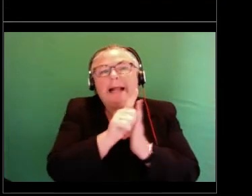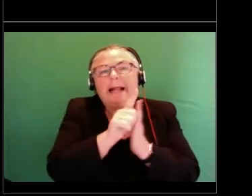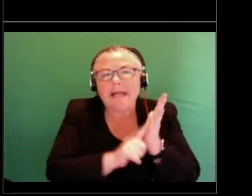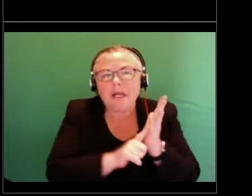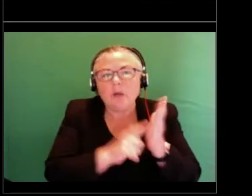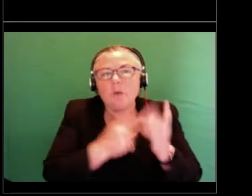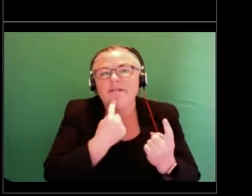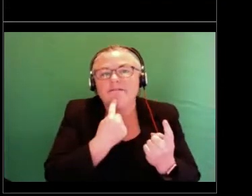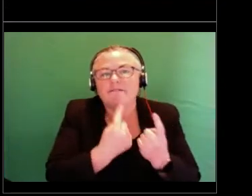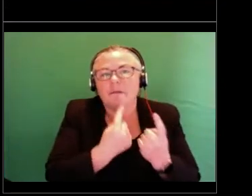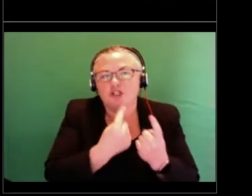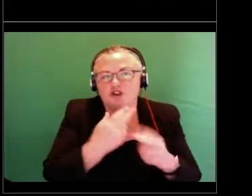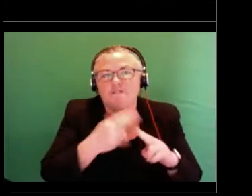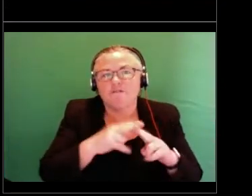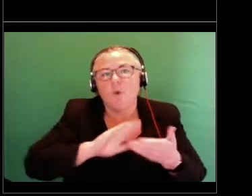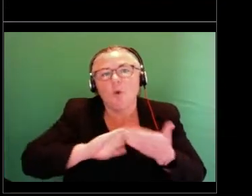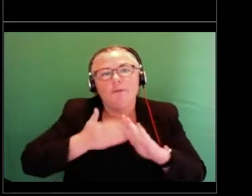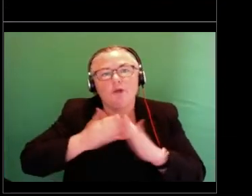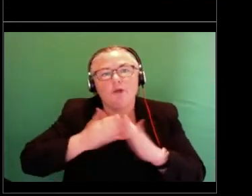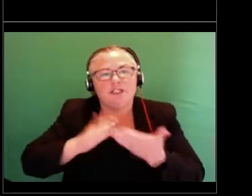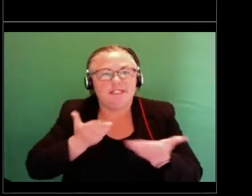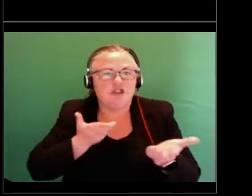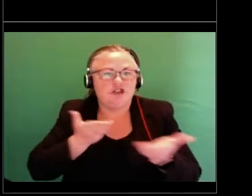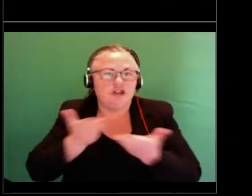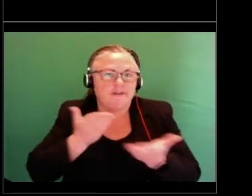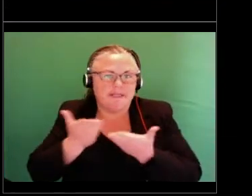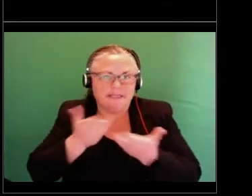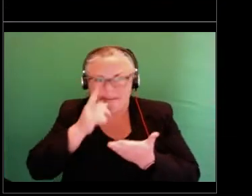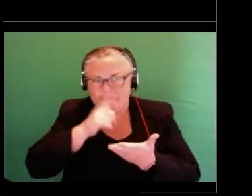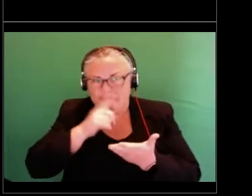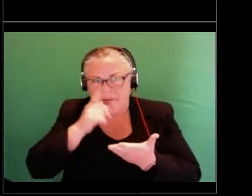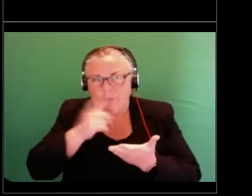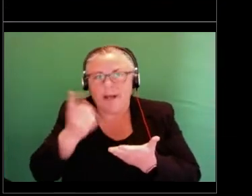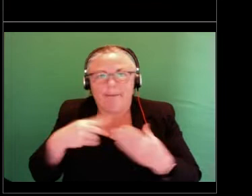We work with a number of stakeholders to support safe, effective resolution of matters.